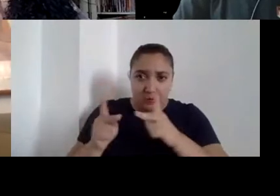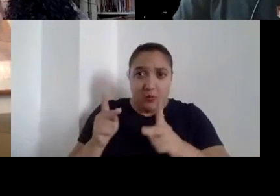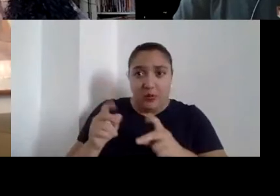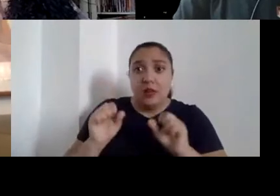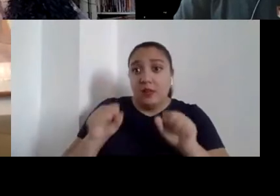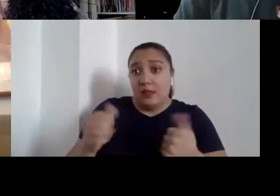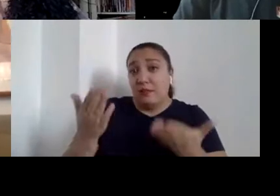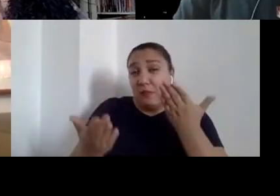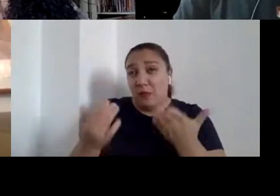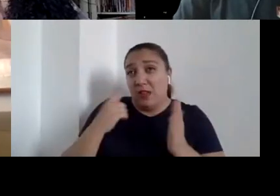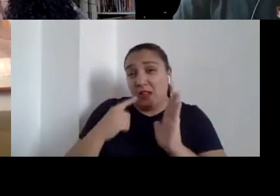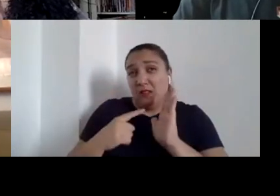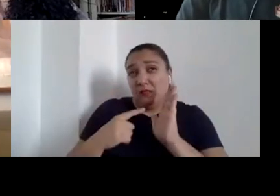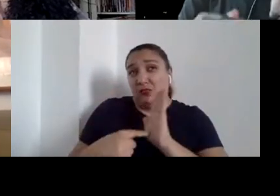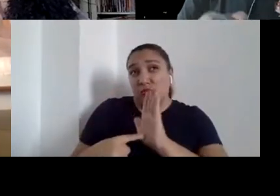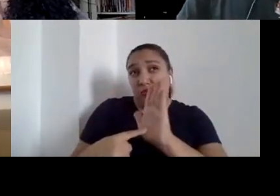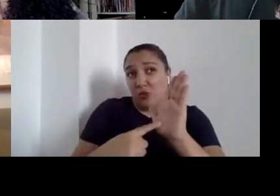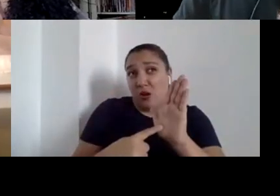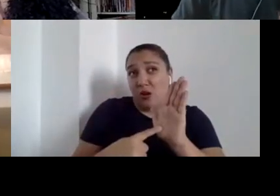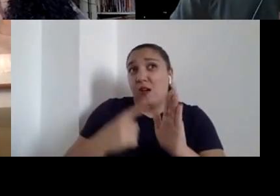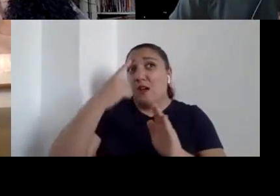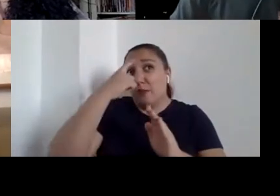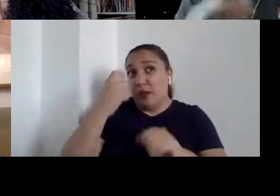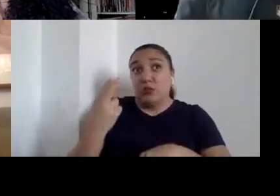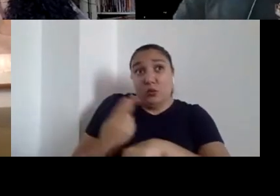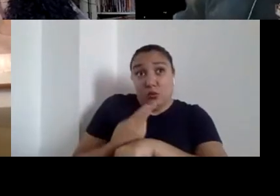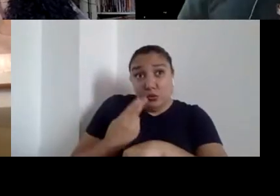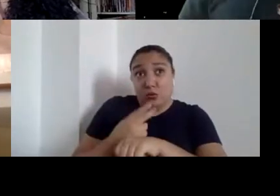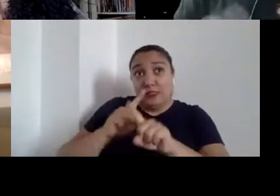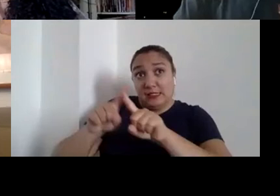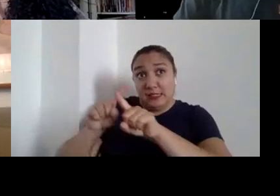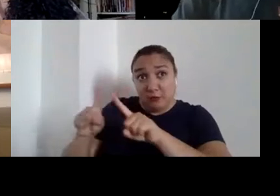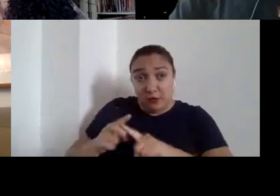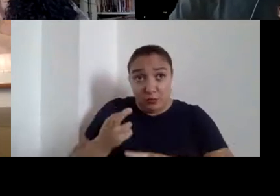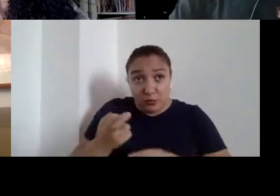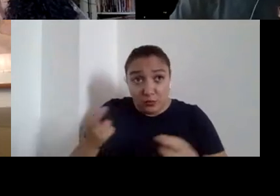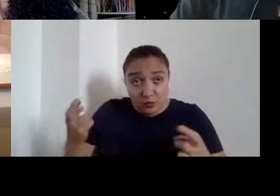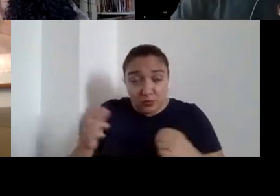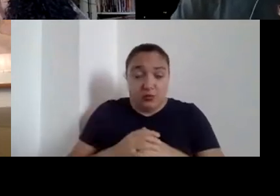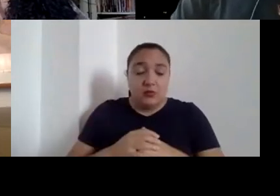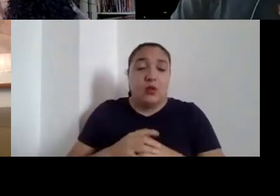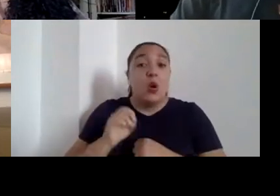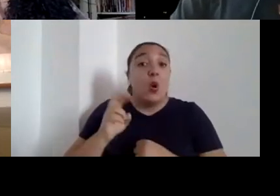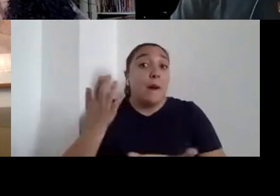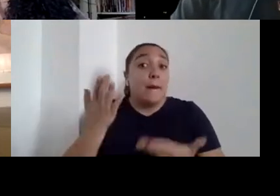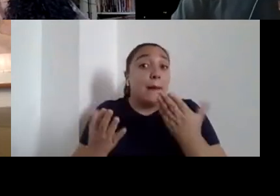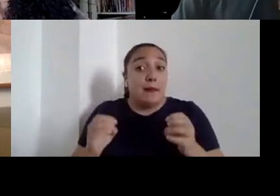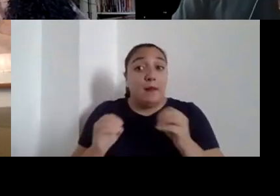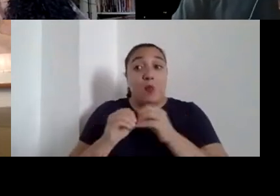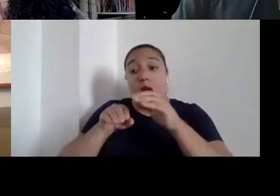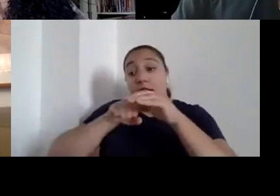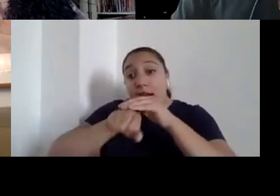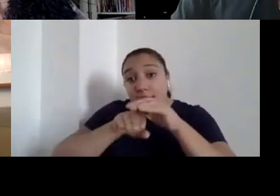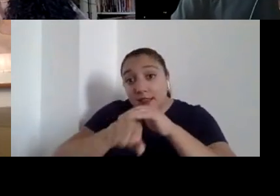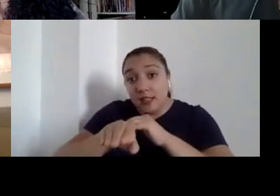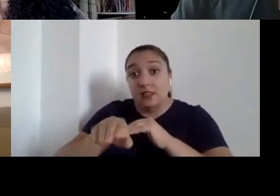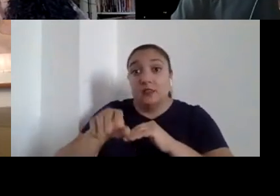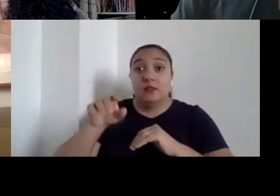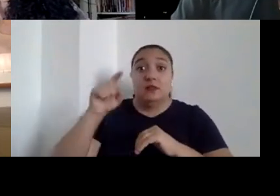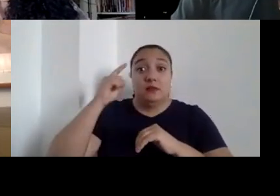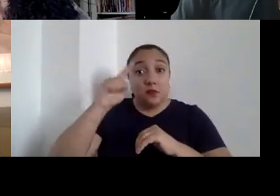using more resources or being able to have more access to more resources. It is still